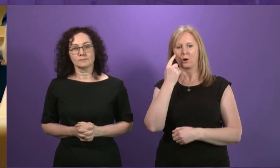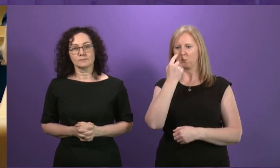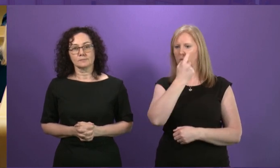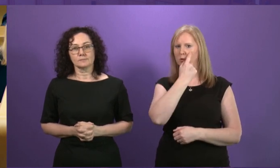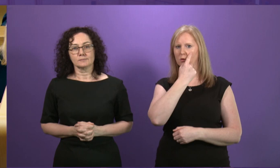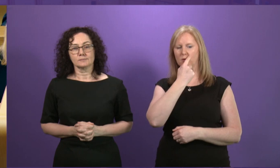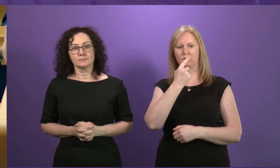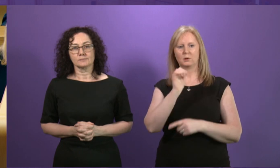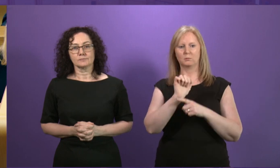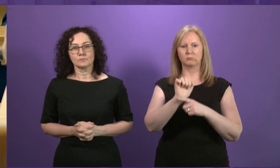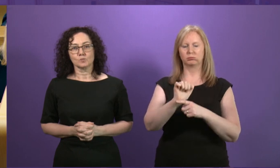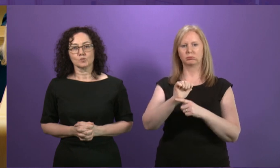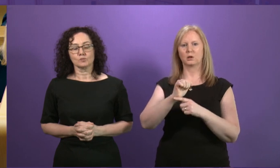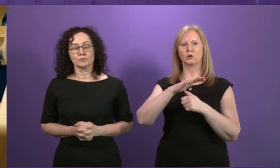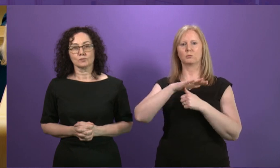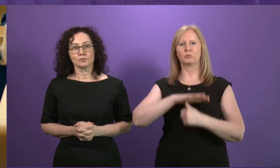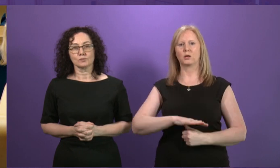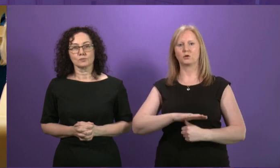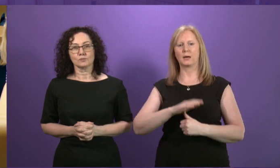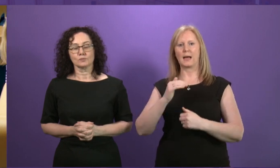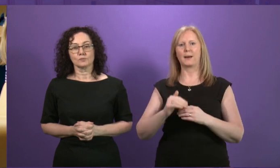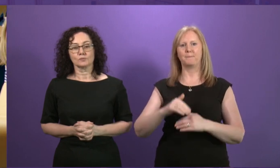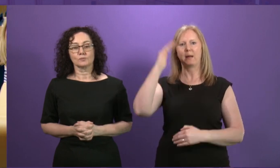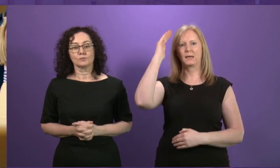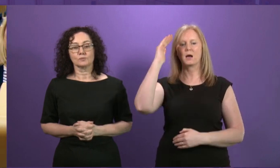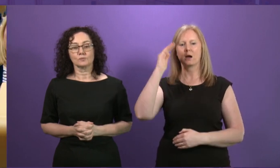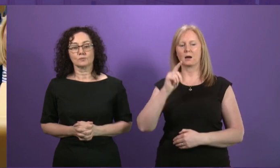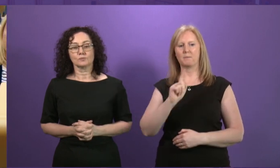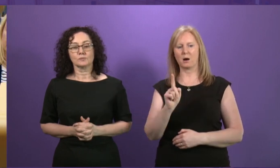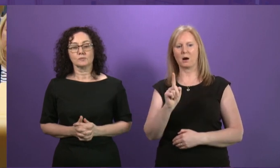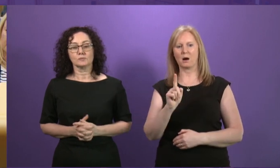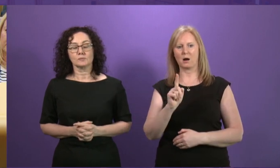episodes of depression and mania, but that treatment is prescribed to only one